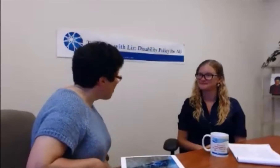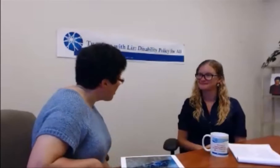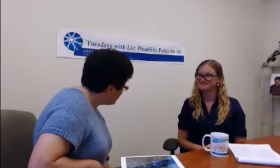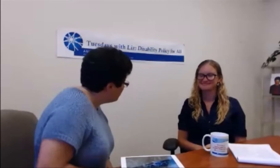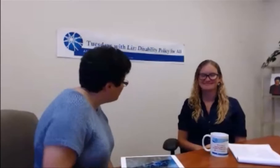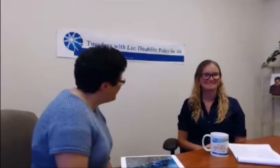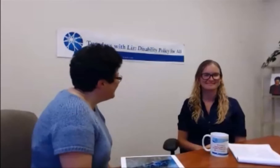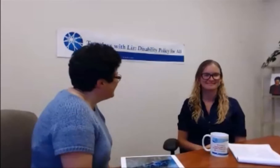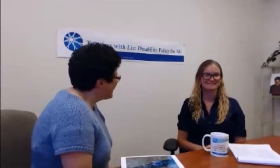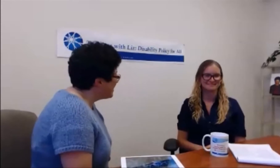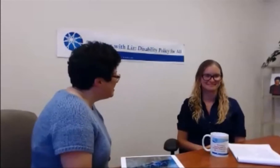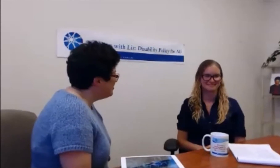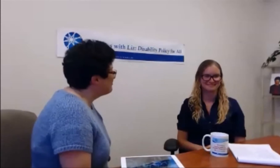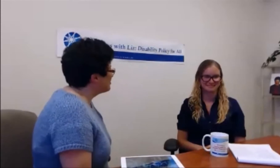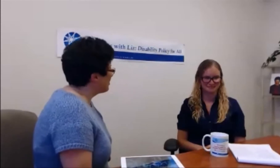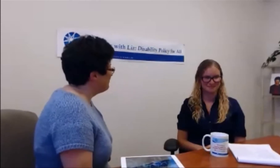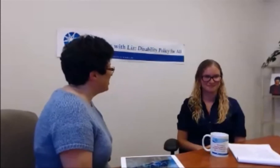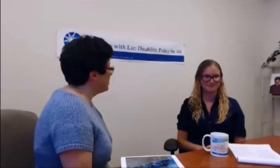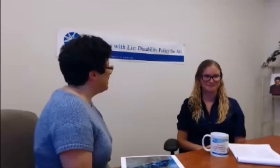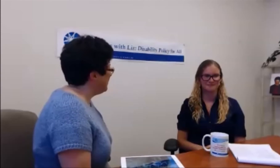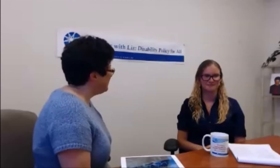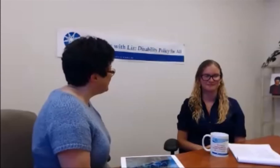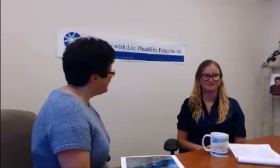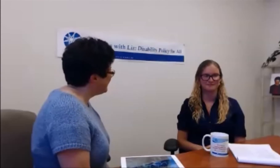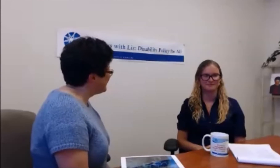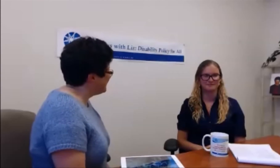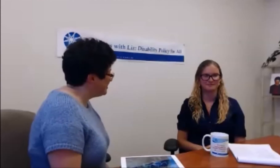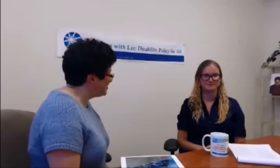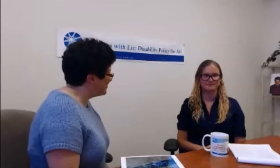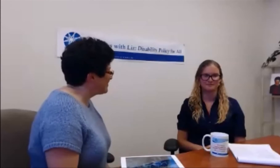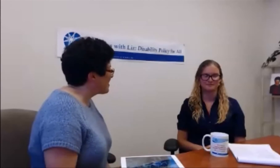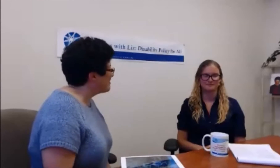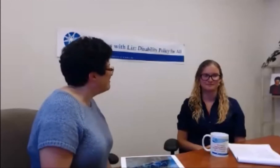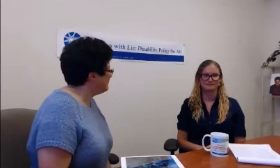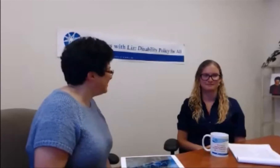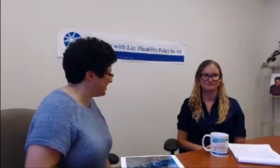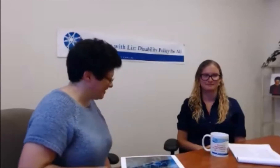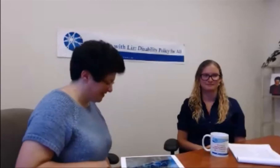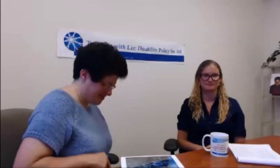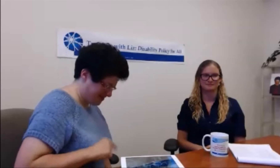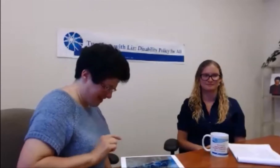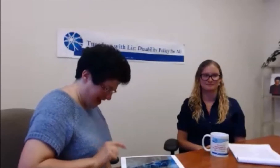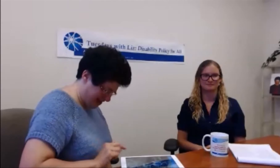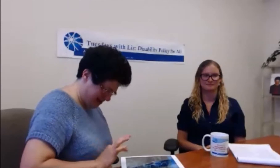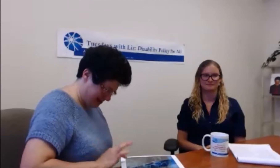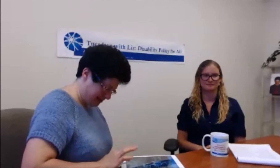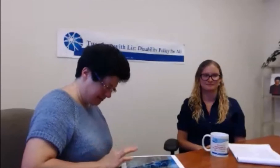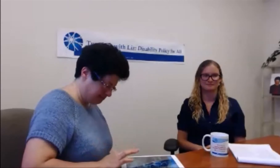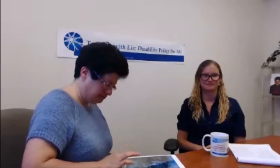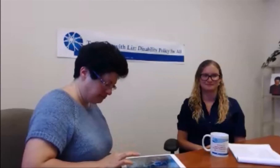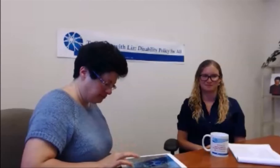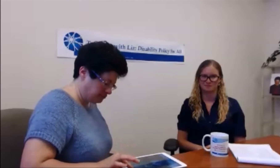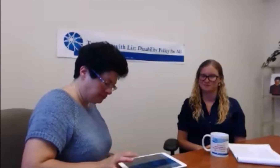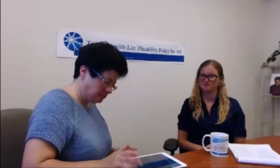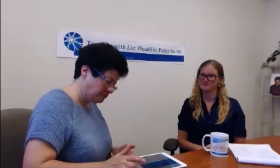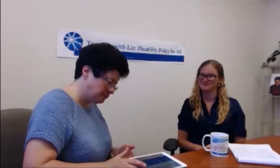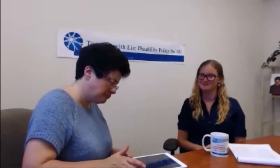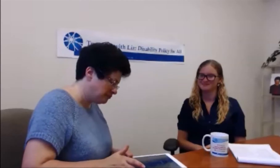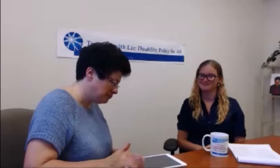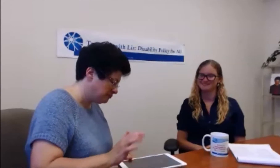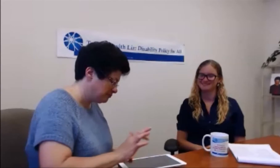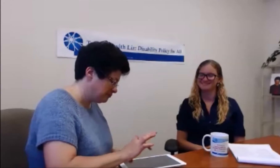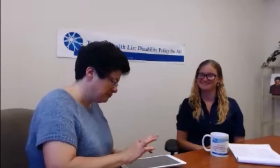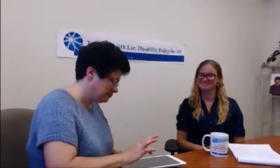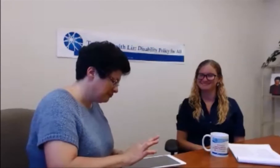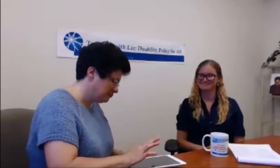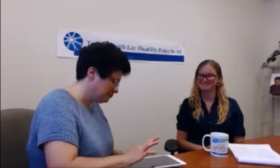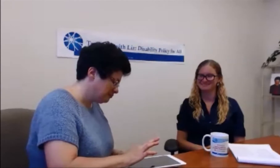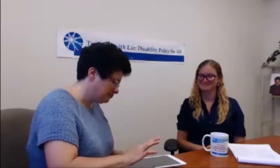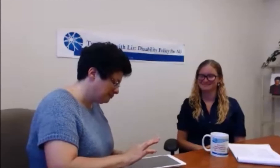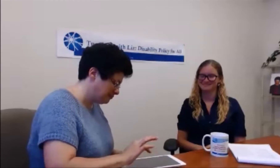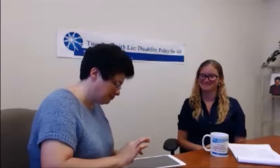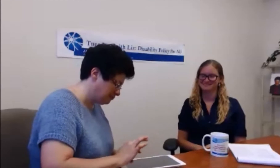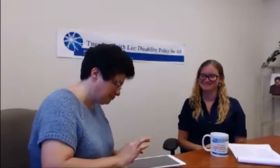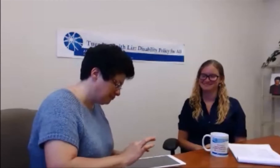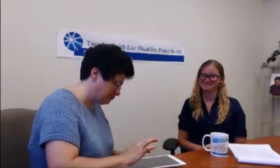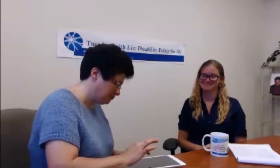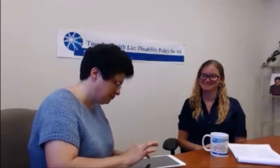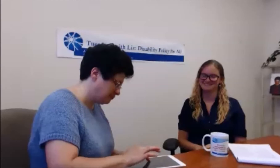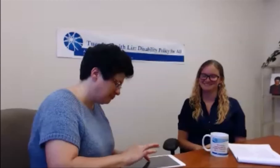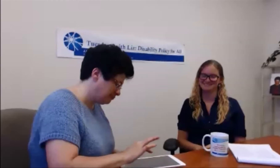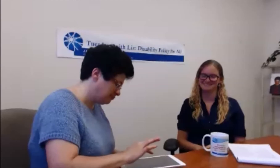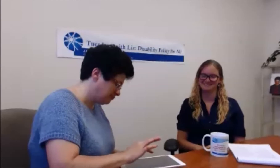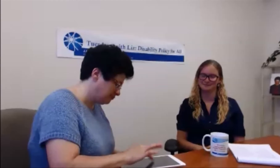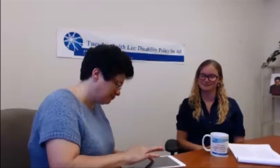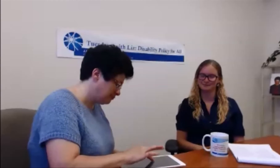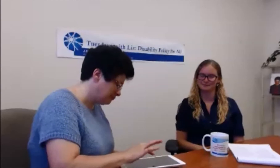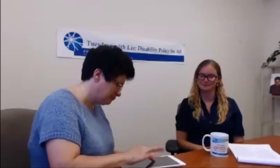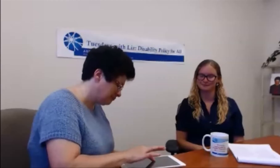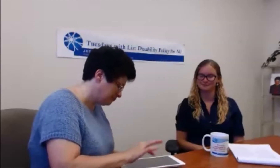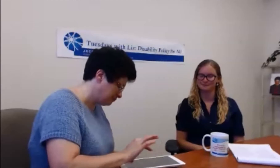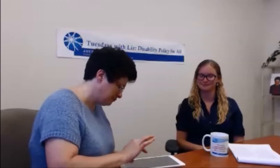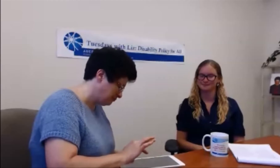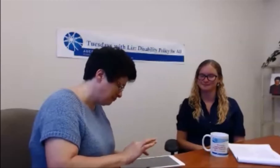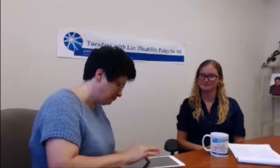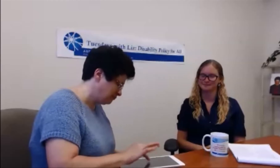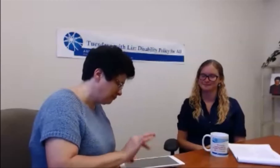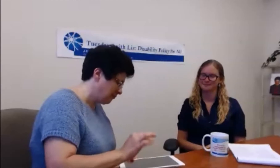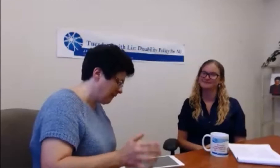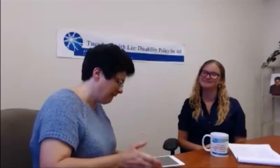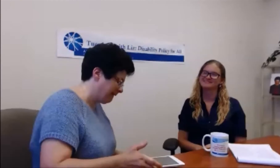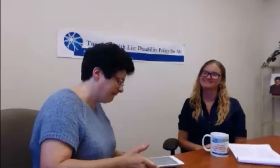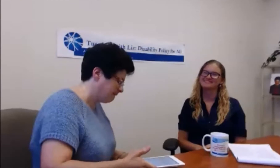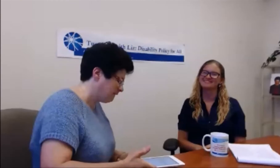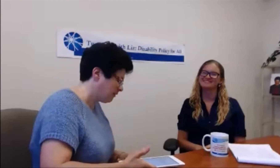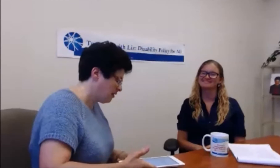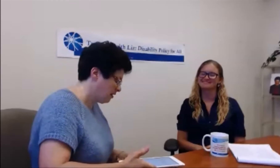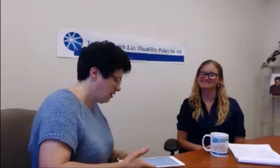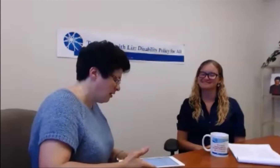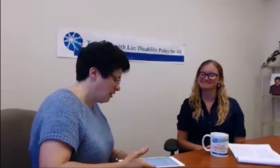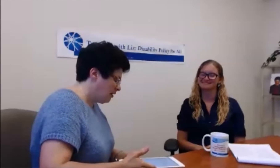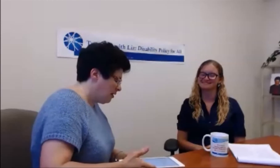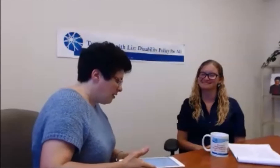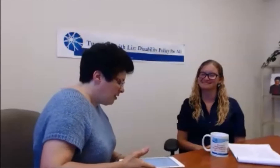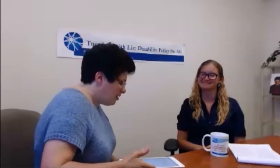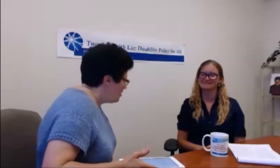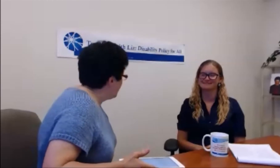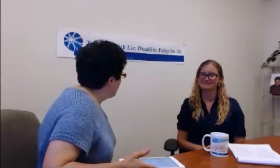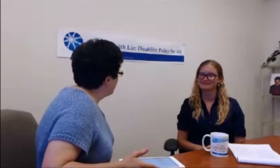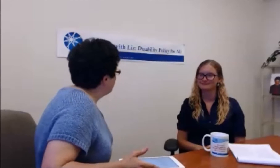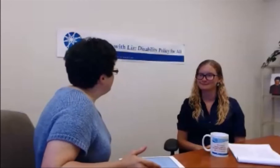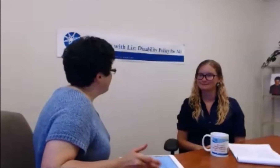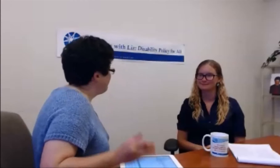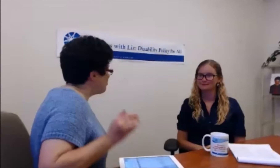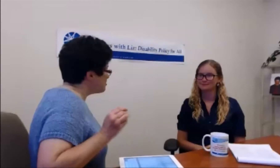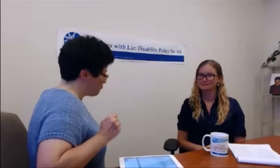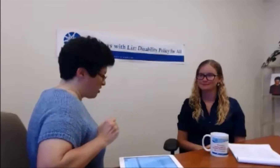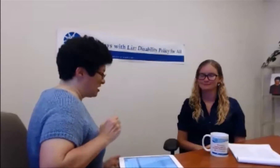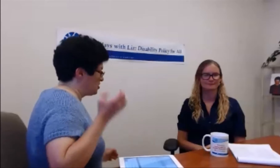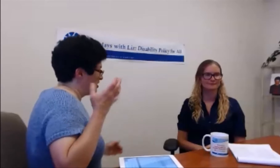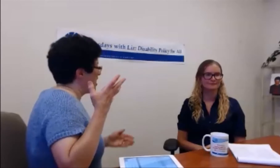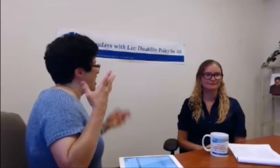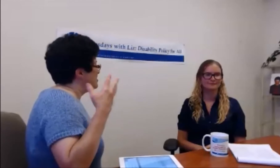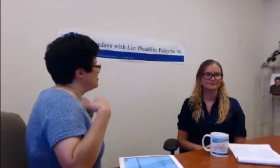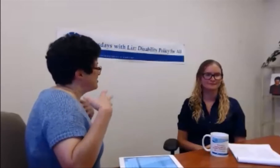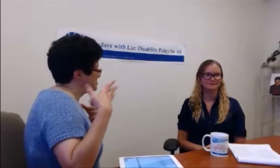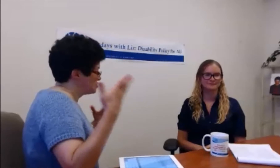welcome , thank you for coming in talking with us. The first question, and there’s